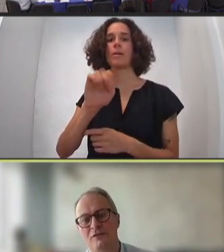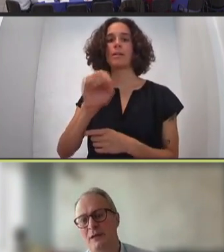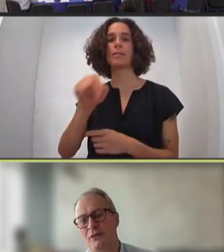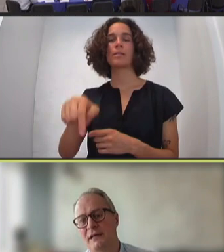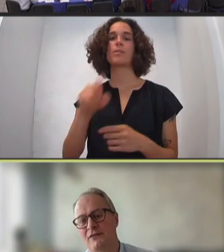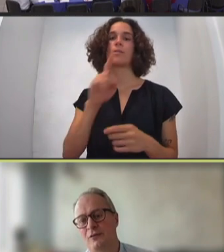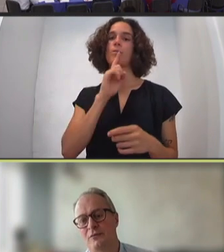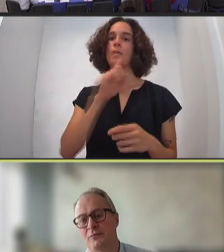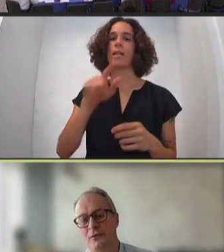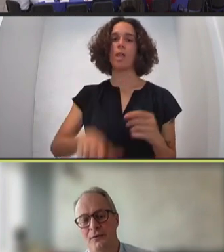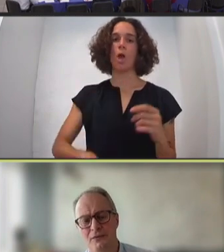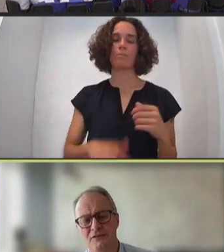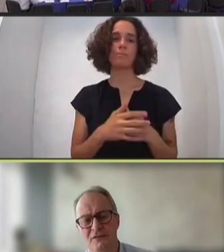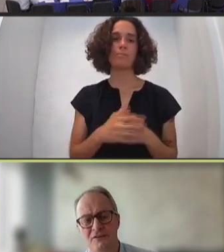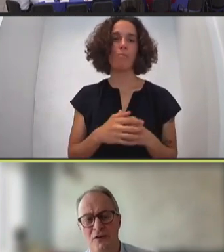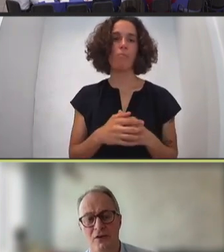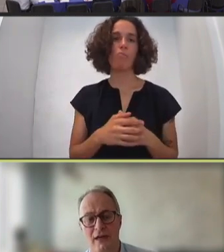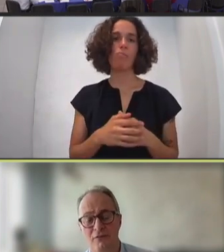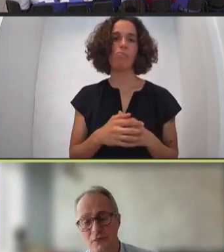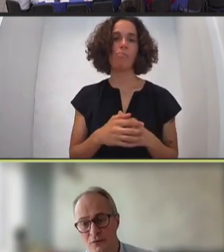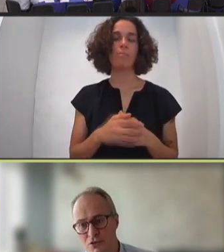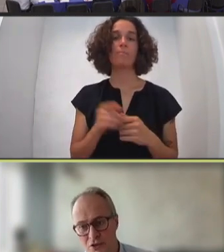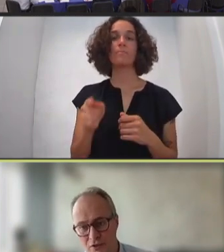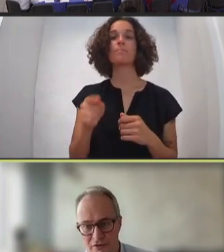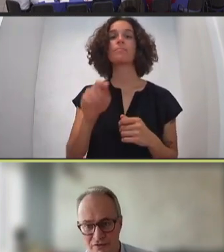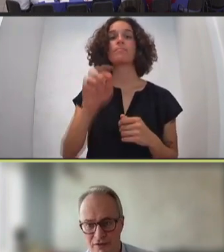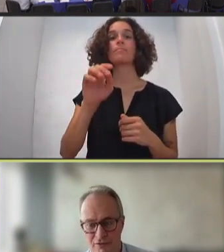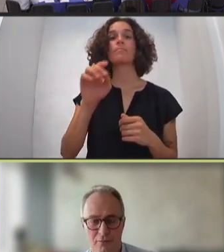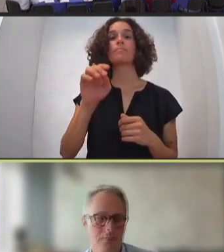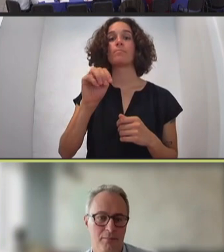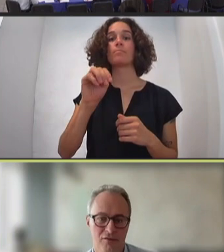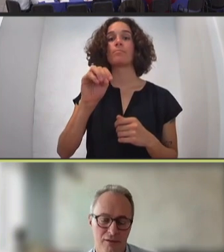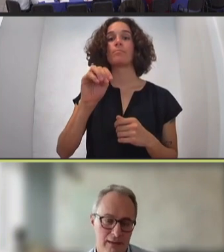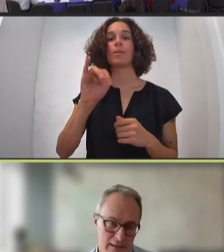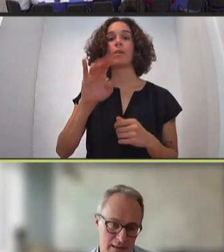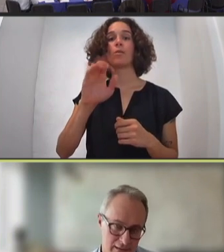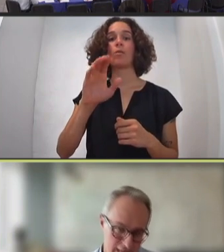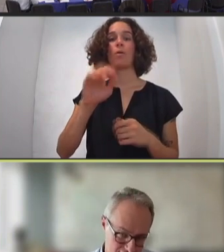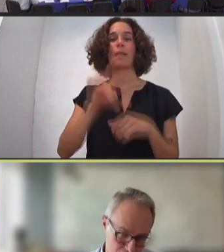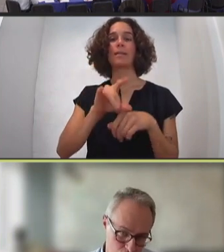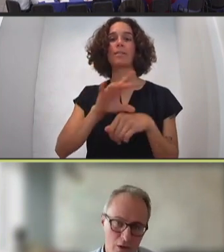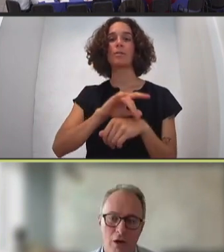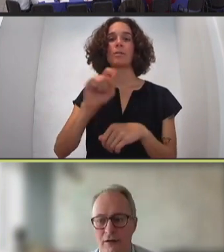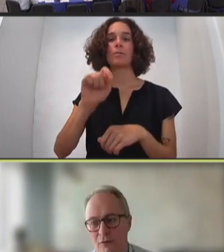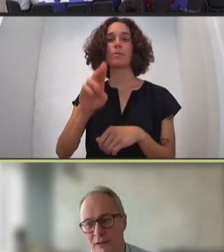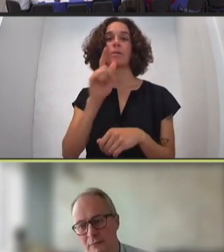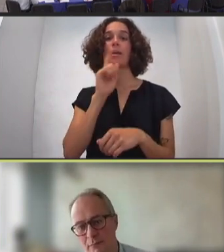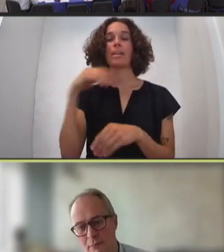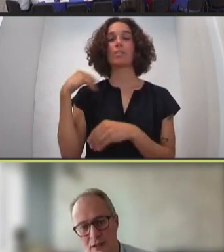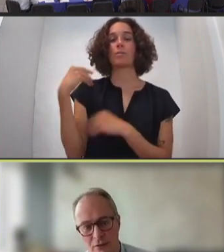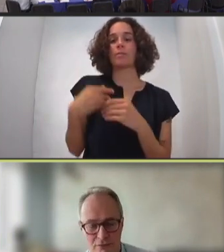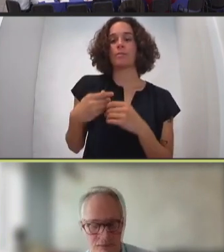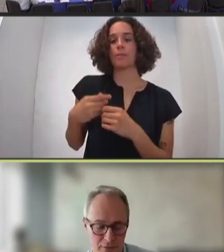of mycobacterium tuberculosis is evolutionary conserved. So, that's one argument that, you know,